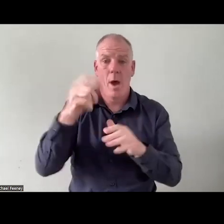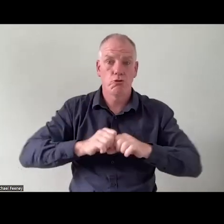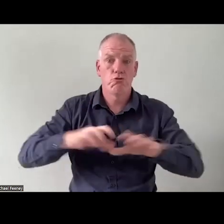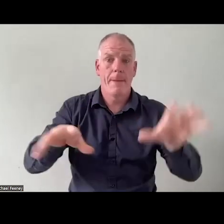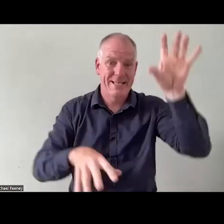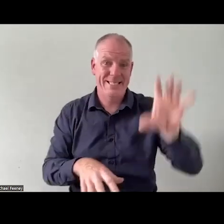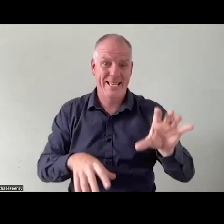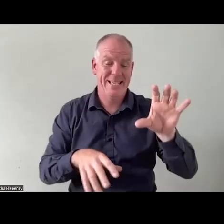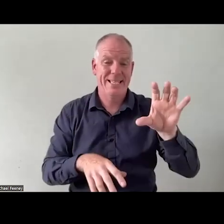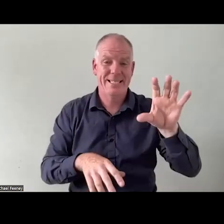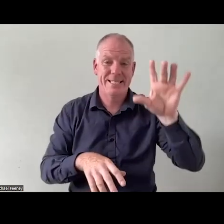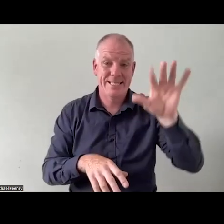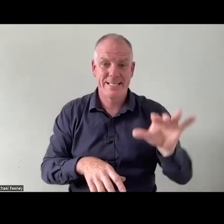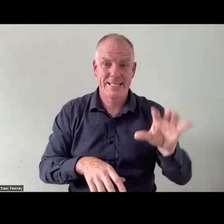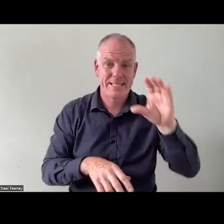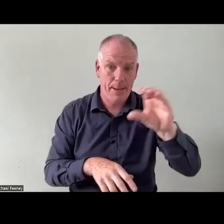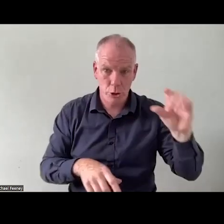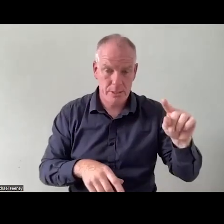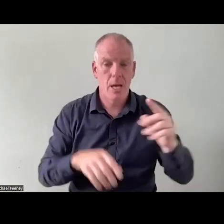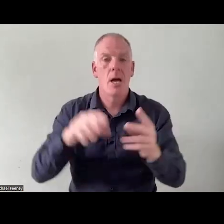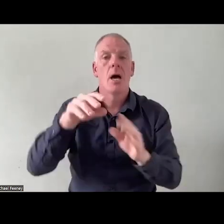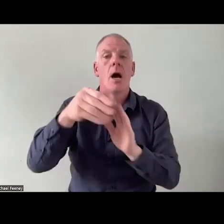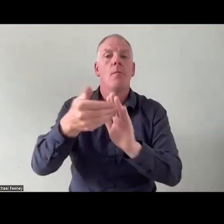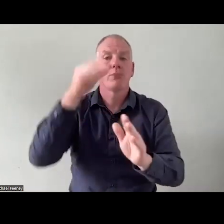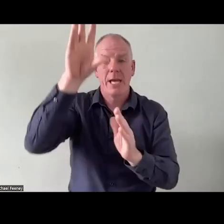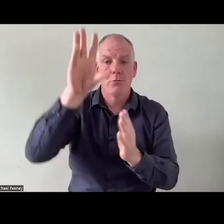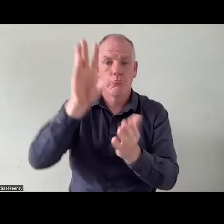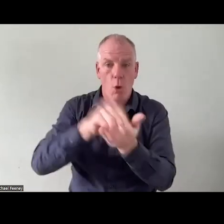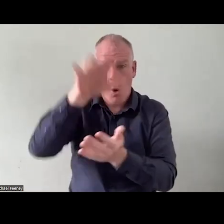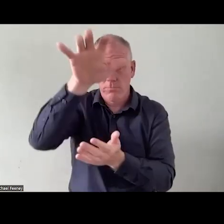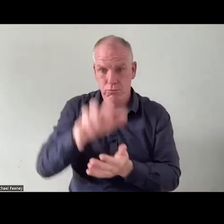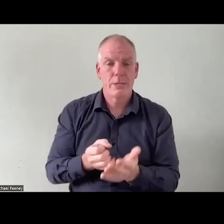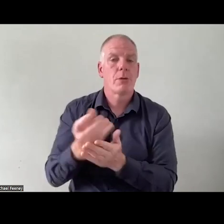one output stream of pre-recorded audio description from the single source,